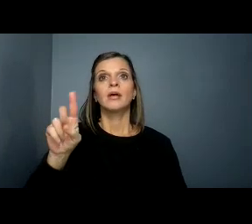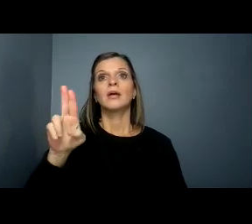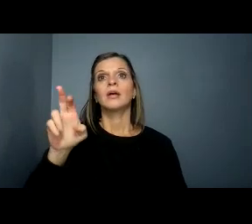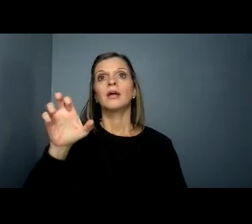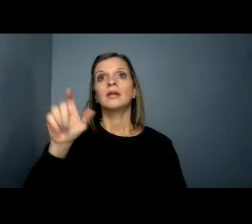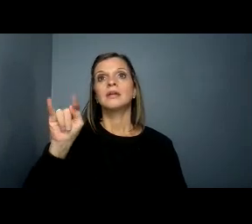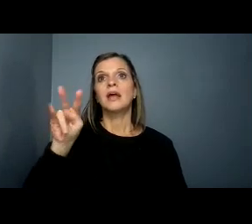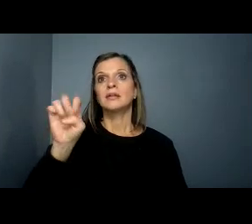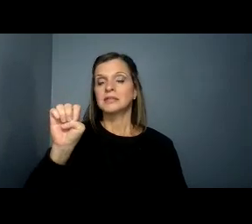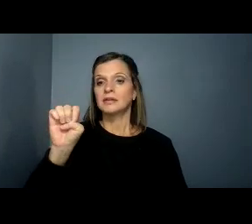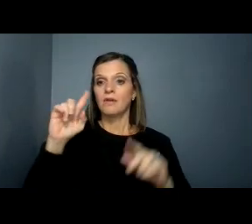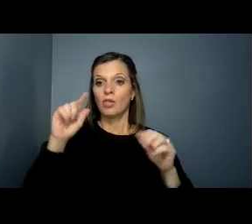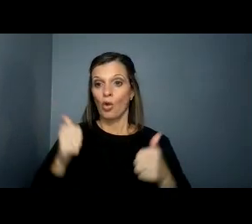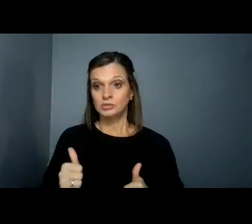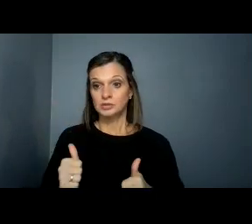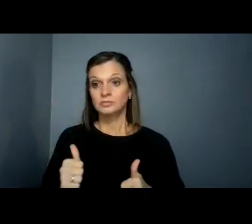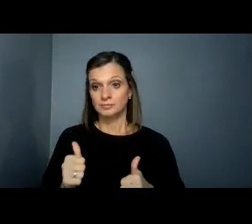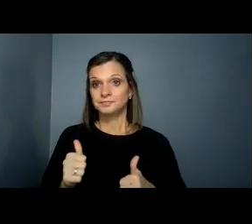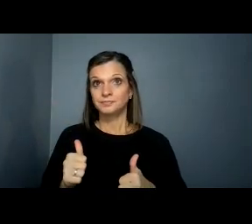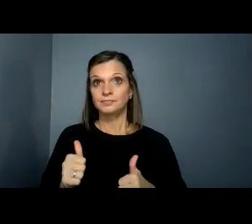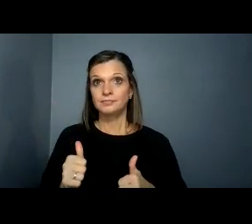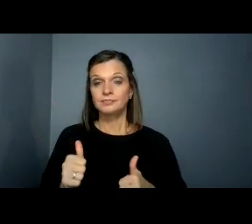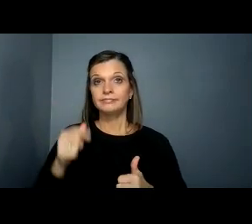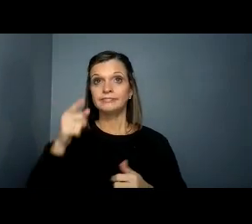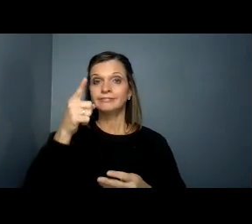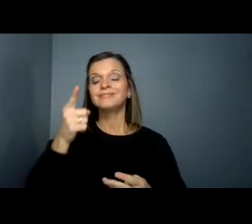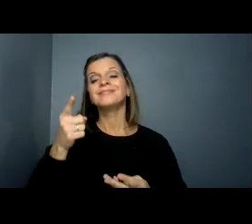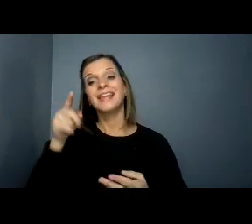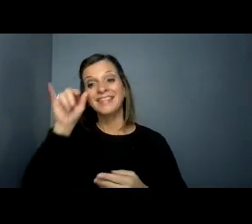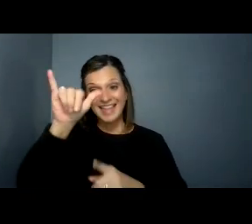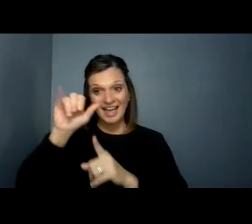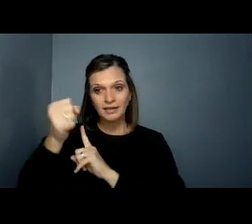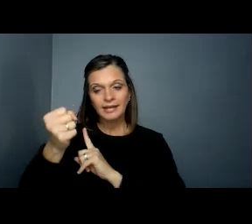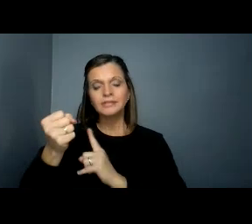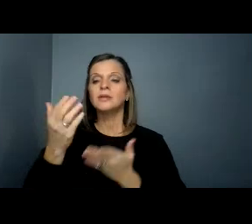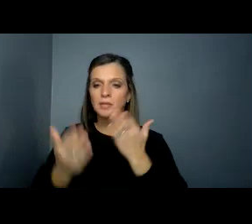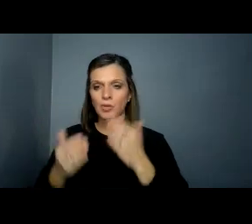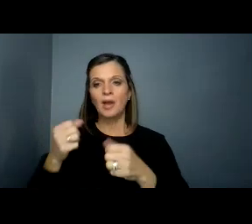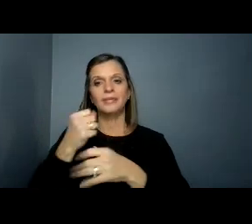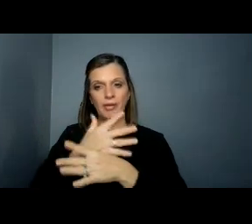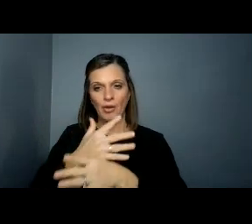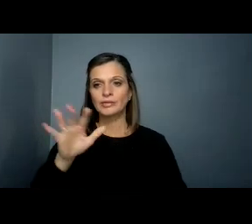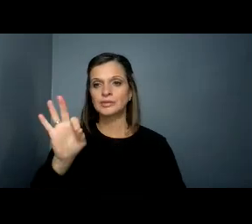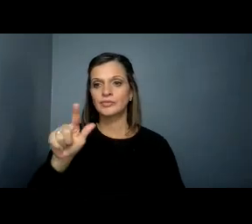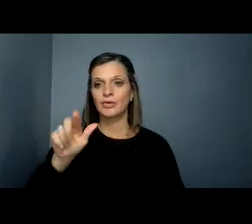In this case, that person probably has fluid in their ear, so it caused them.